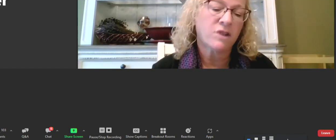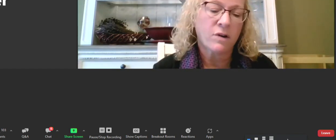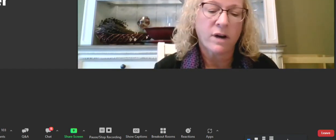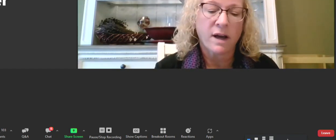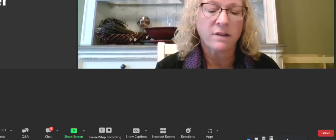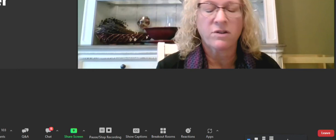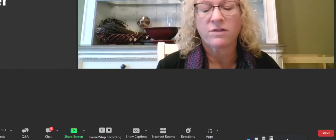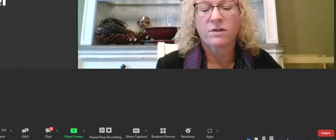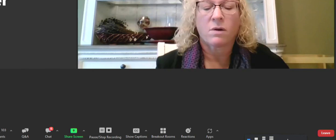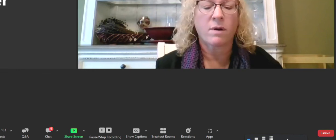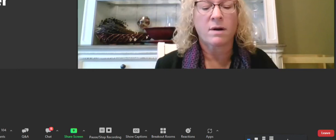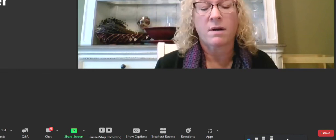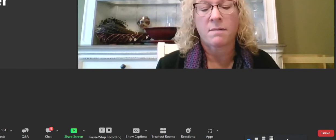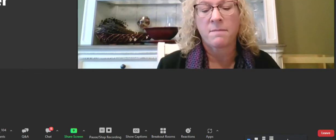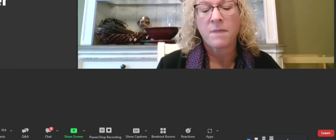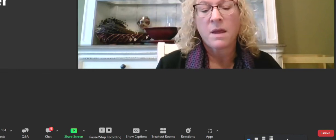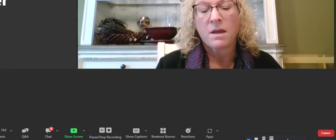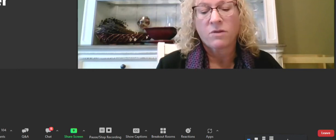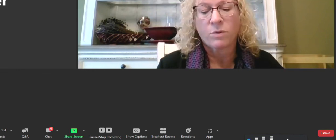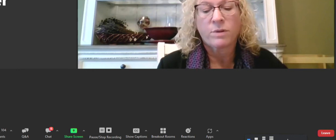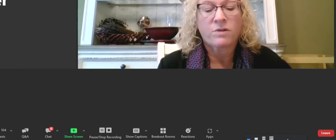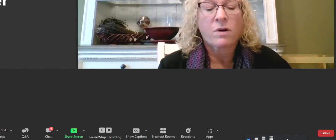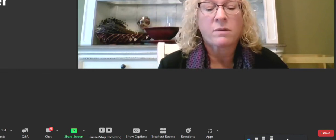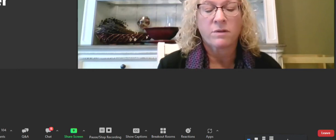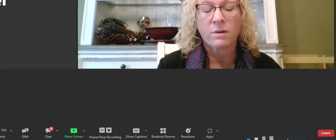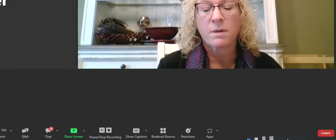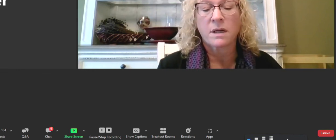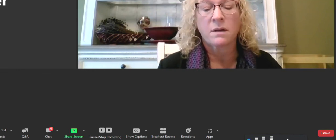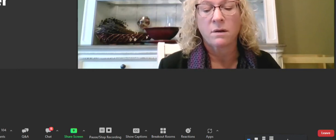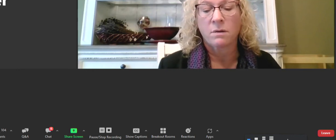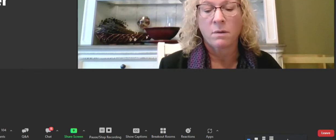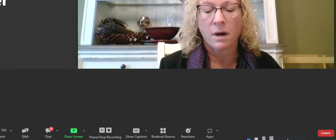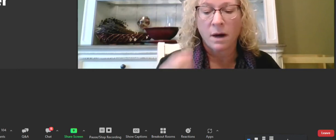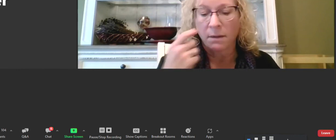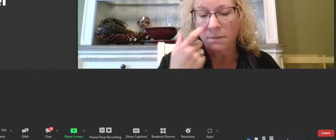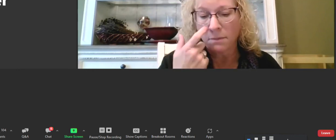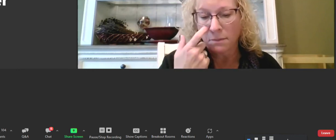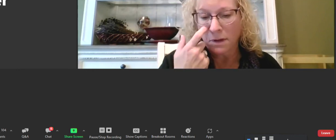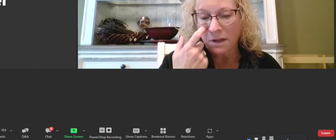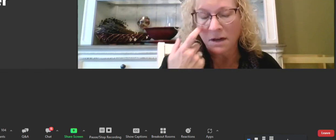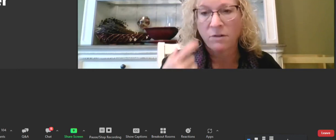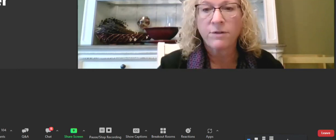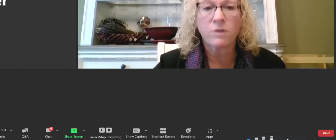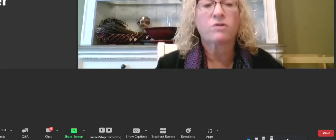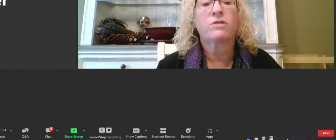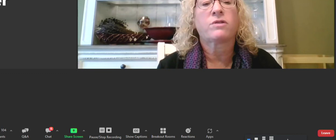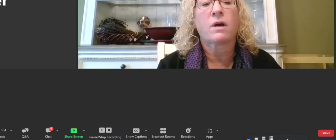cardiologists, so we'll be starting with somebody new in the near future.